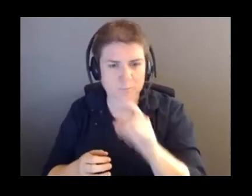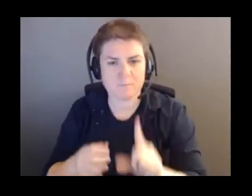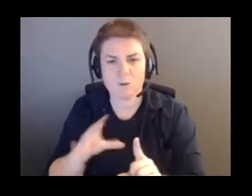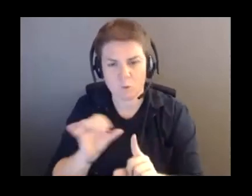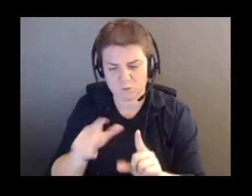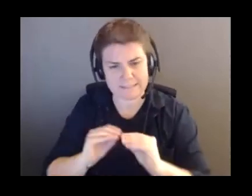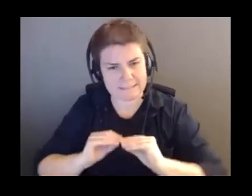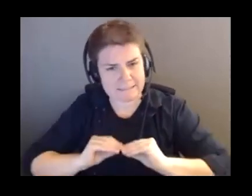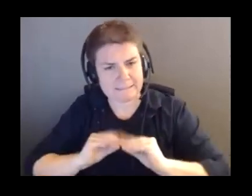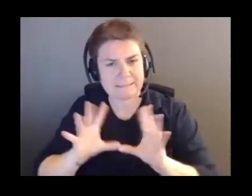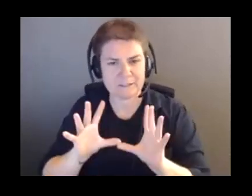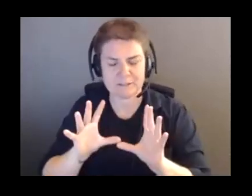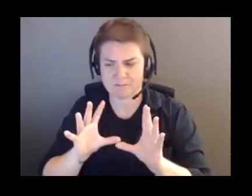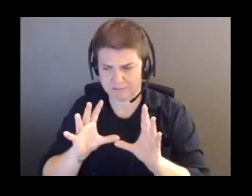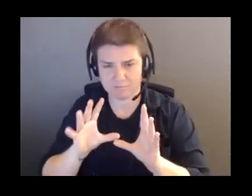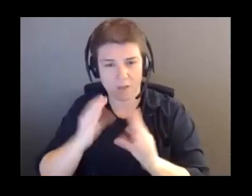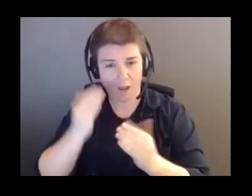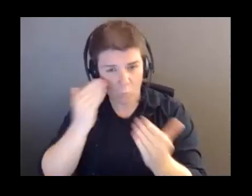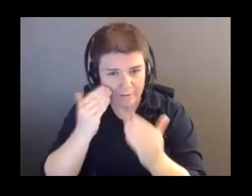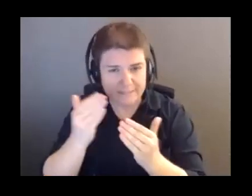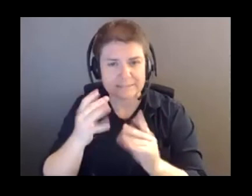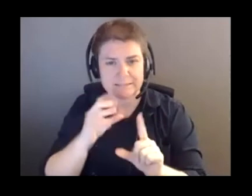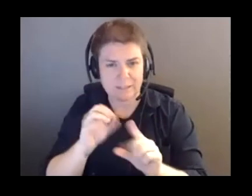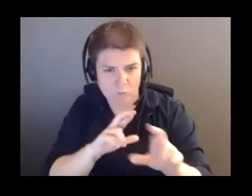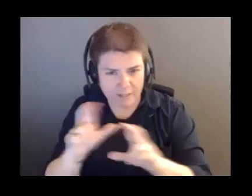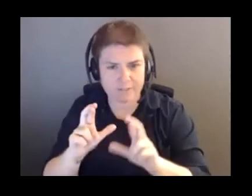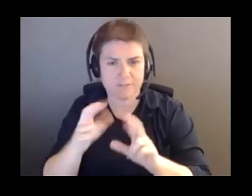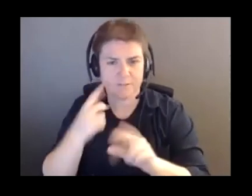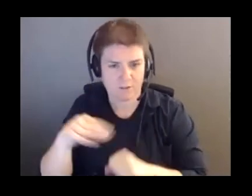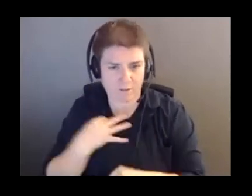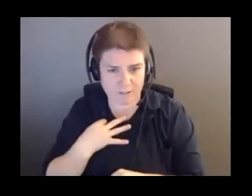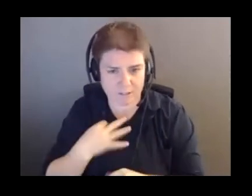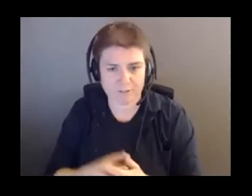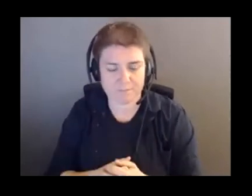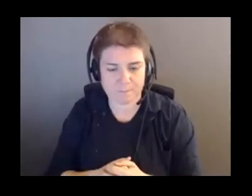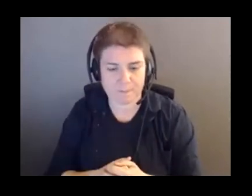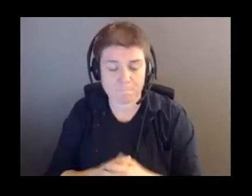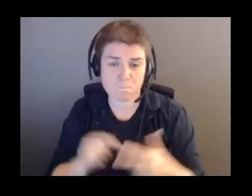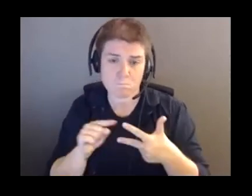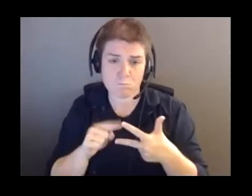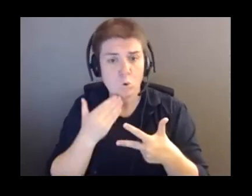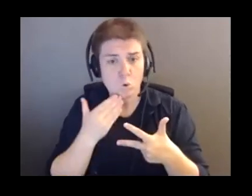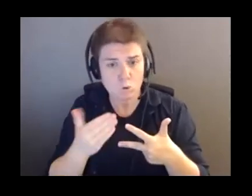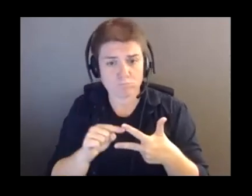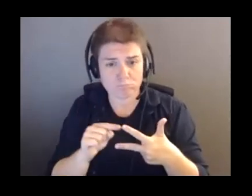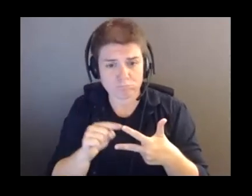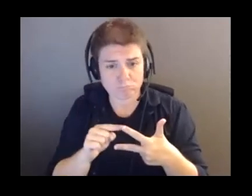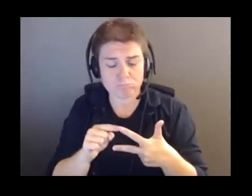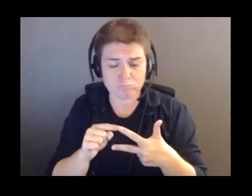and critical awareness within the application. A good application demonstrates a general